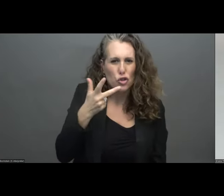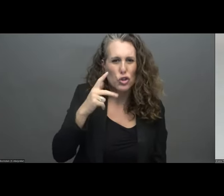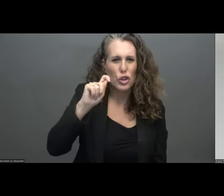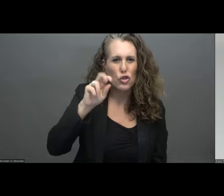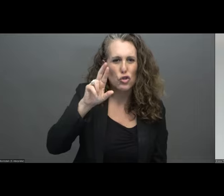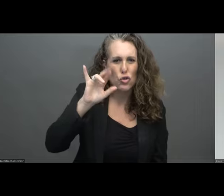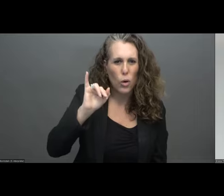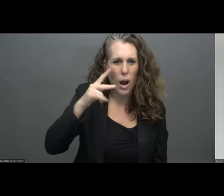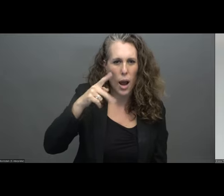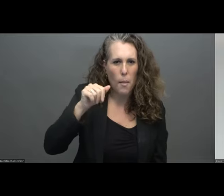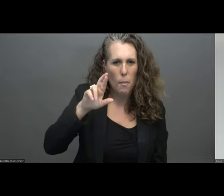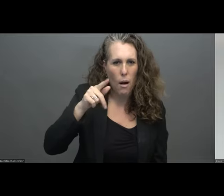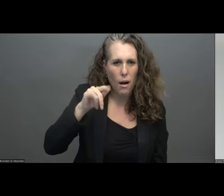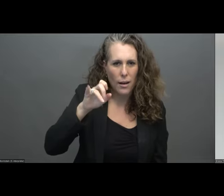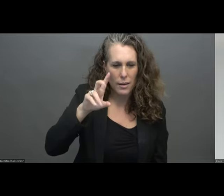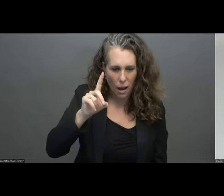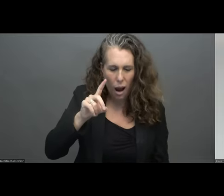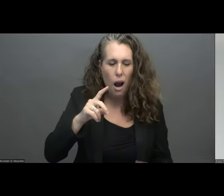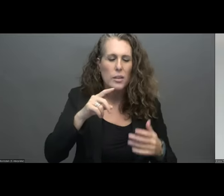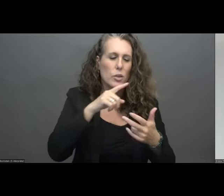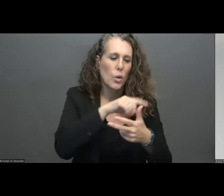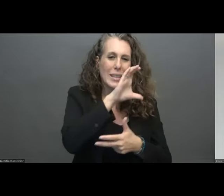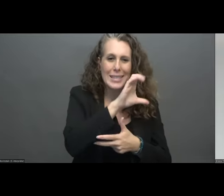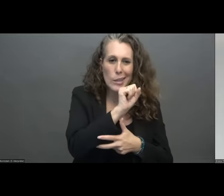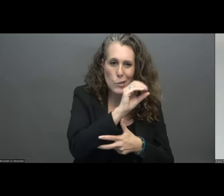coffee that showed this to Tuesday, the delicacy analysis.